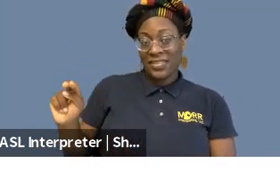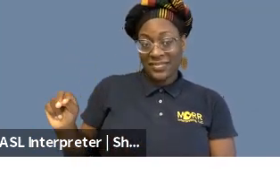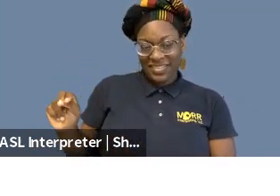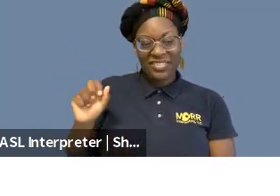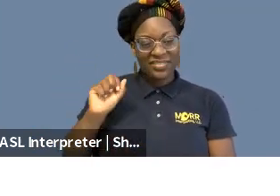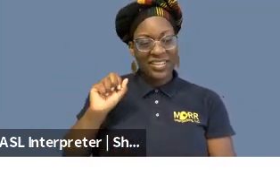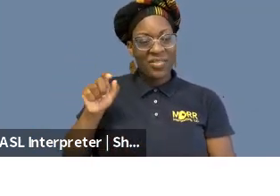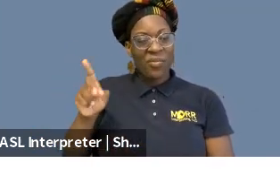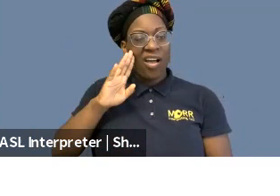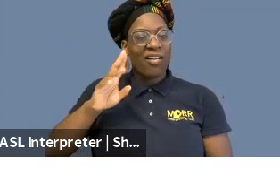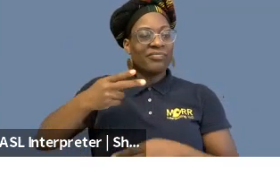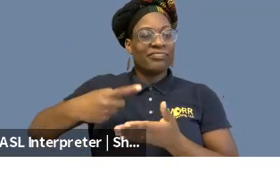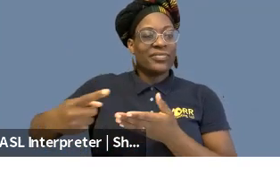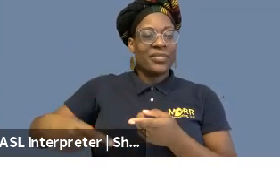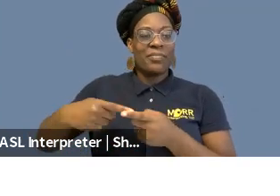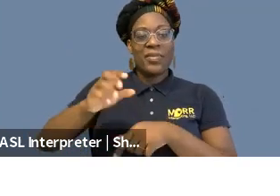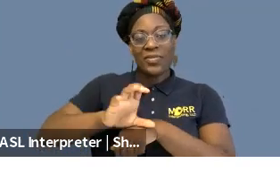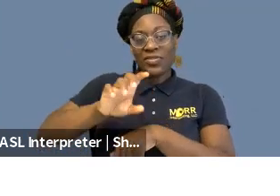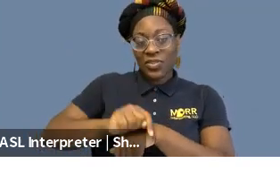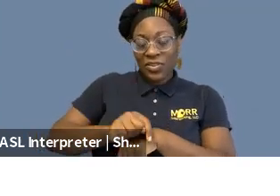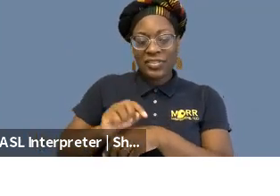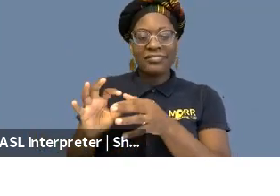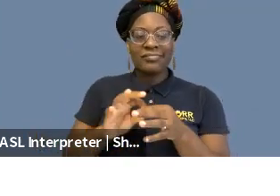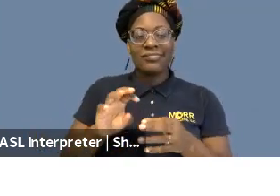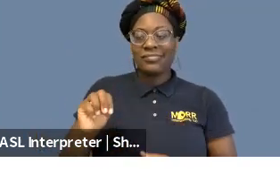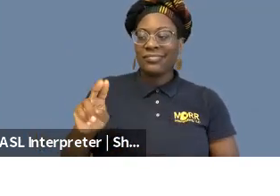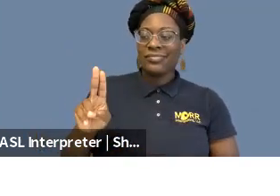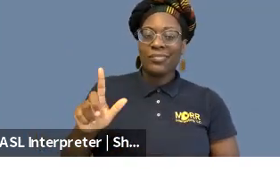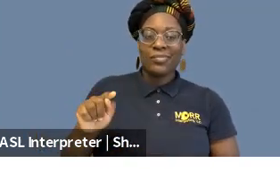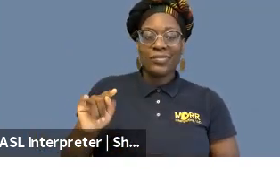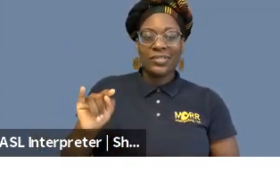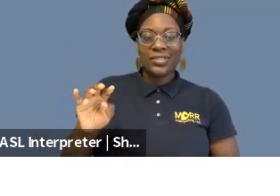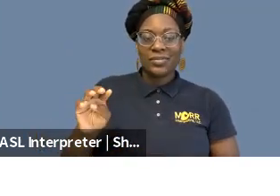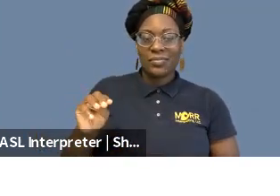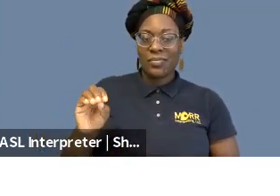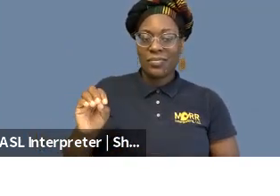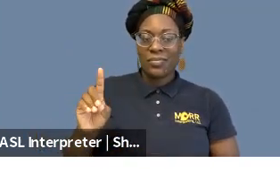My name is Yvonne, I am the moderator for this session. So, if you have any questions about